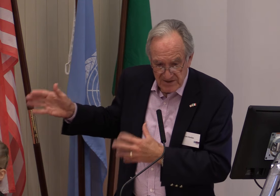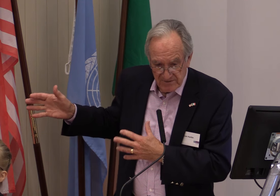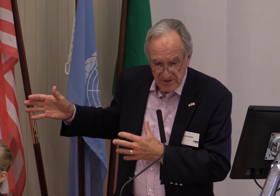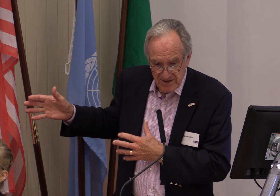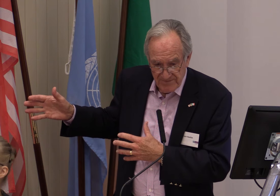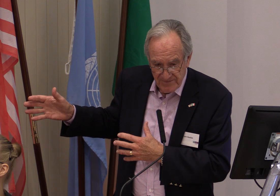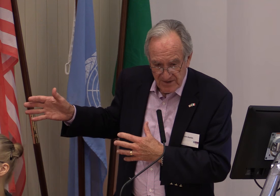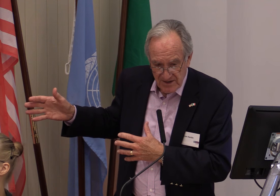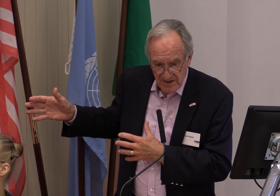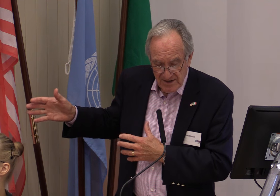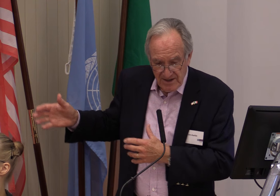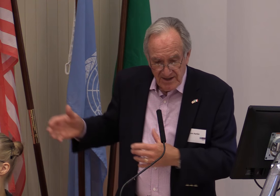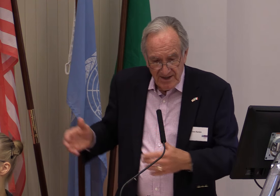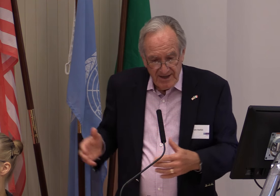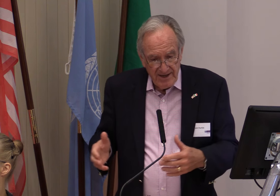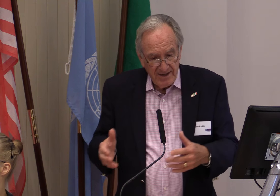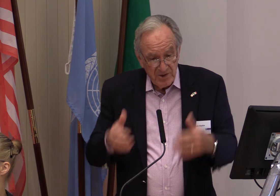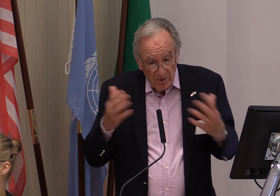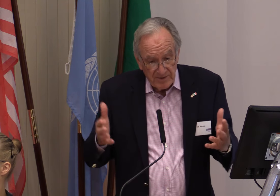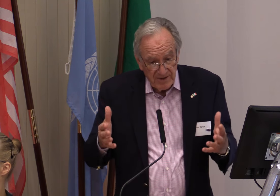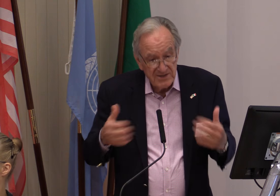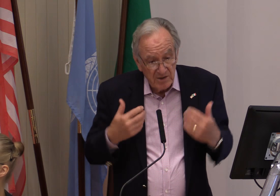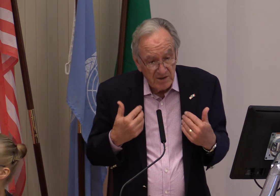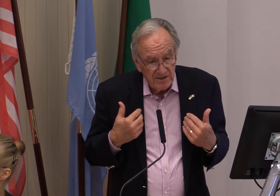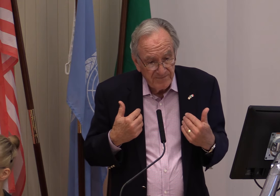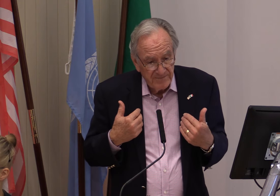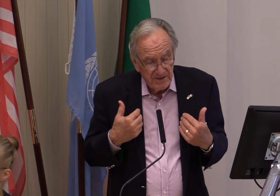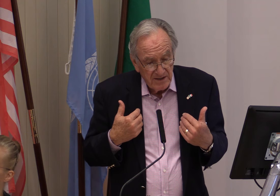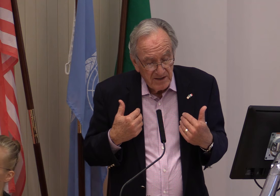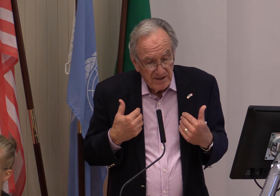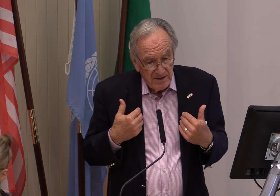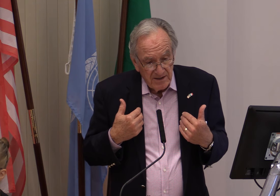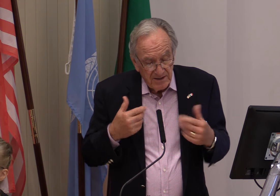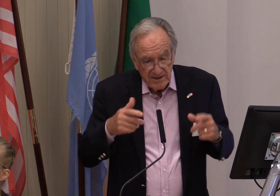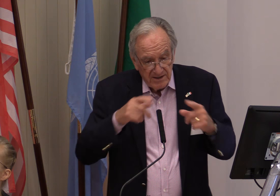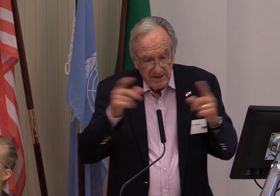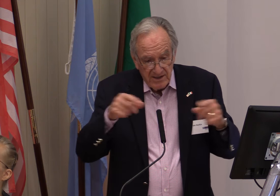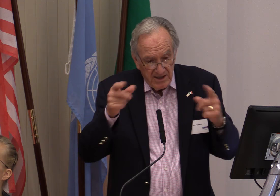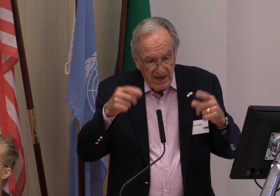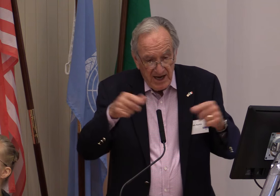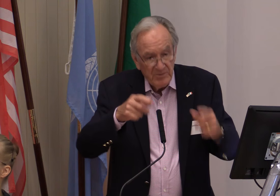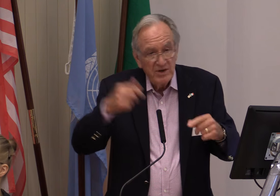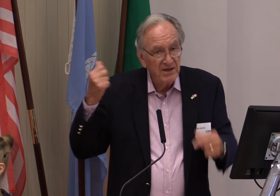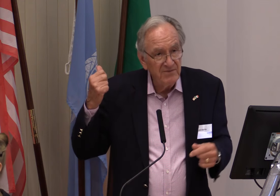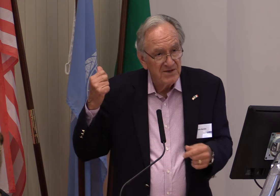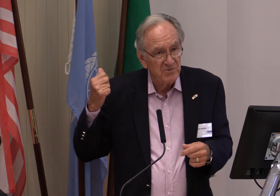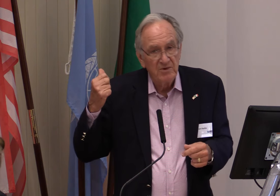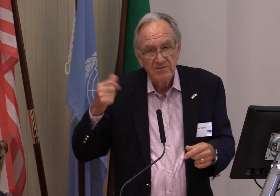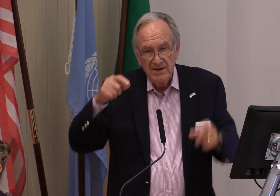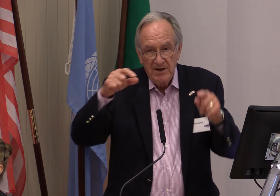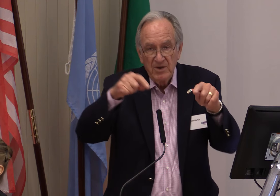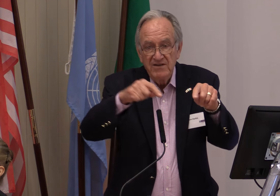Bobby Silverstein, and I told them, I said look I'm going to leave this room and I'm